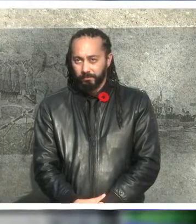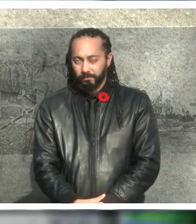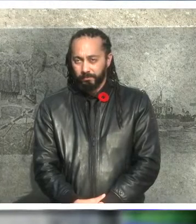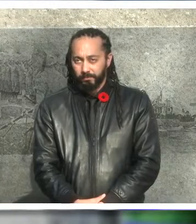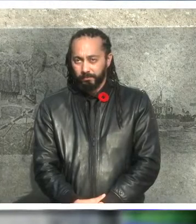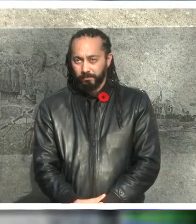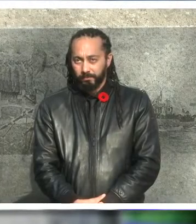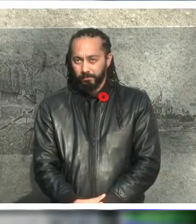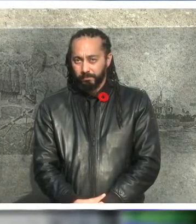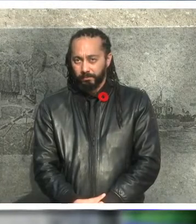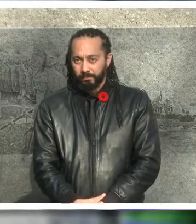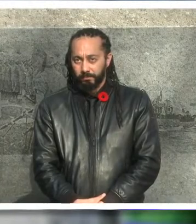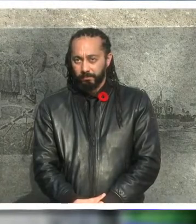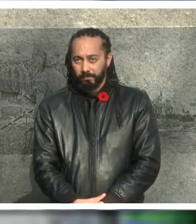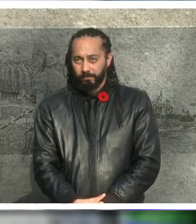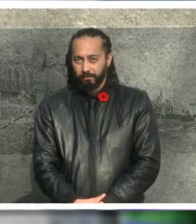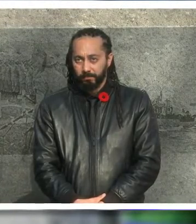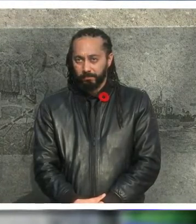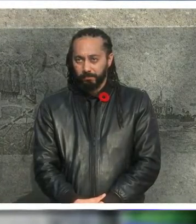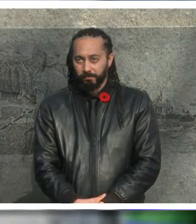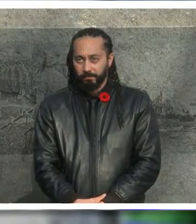and in the sky